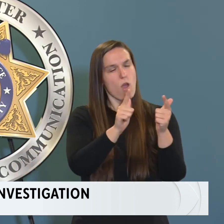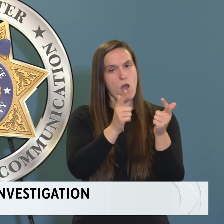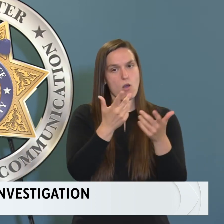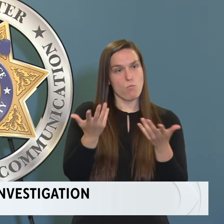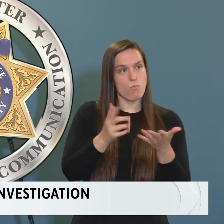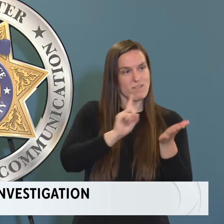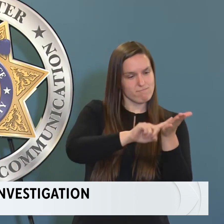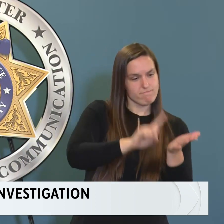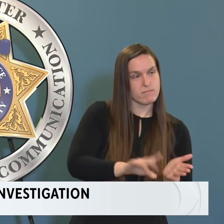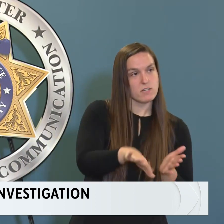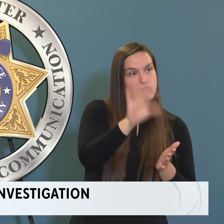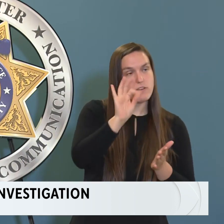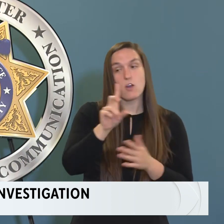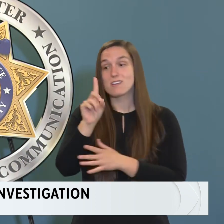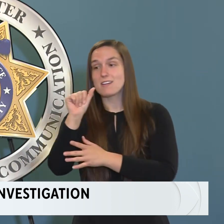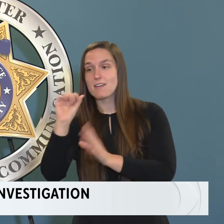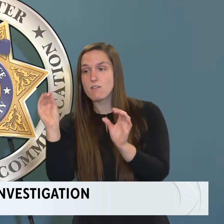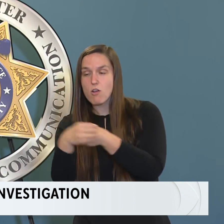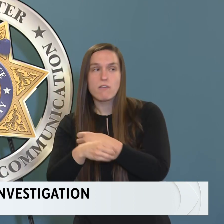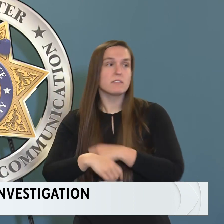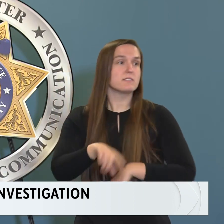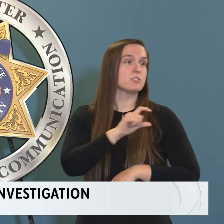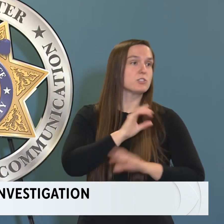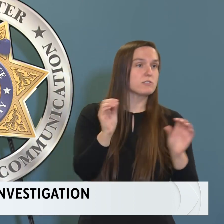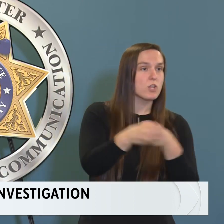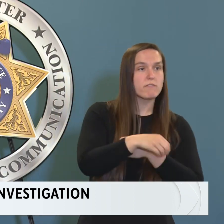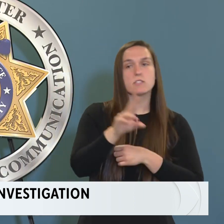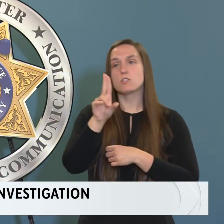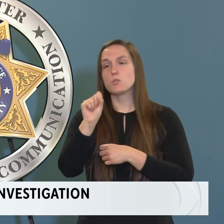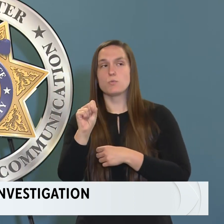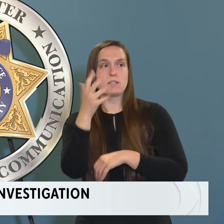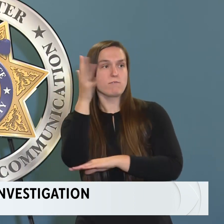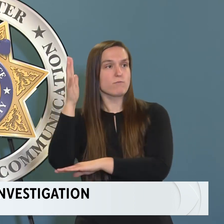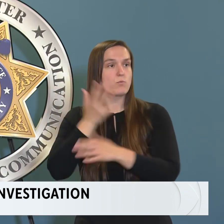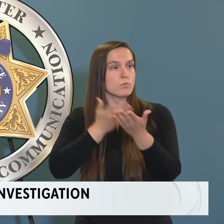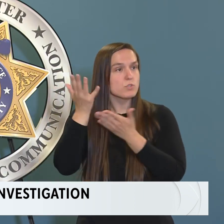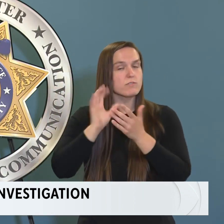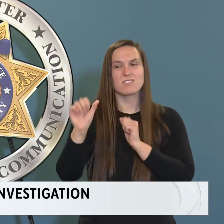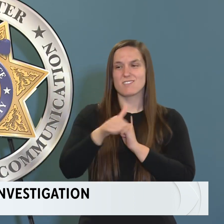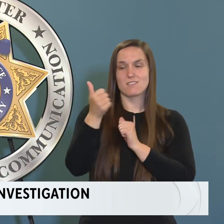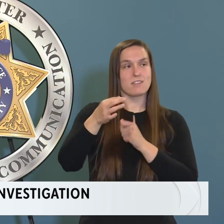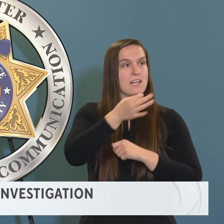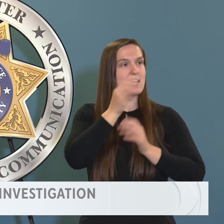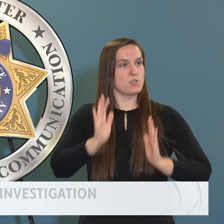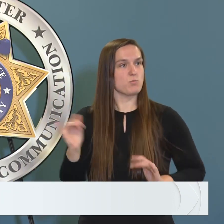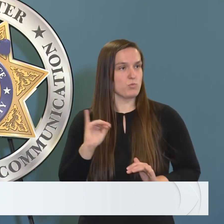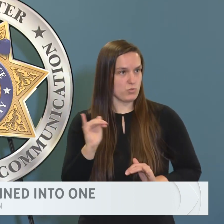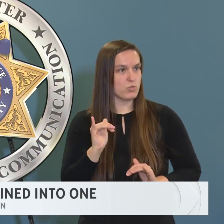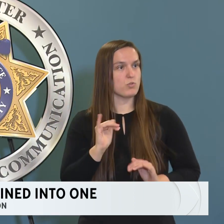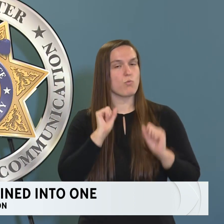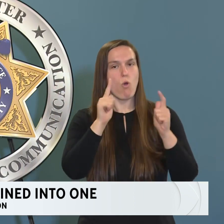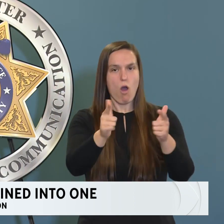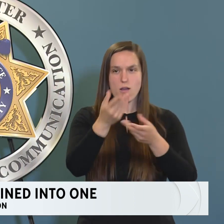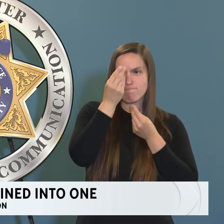EVERYBODY IN THE COMMUNITY TO WATCH. WE ALSO PUT TOGETHER A SUMMARY REPORT THAT CAPTURES THE FINDINGS OF THE SHERIFF'S